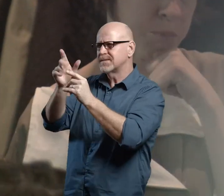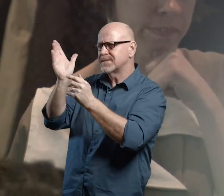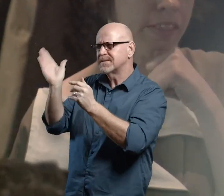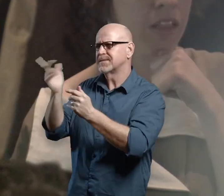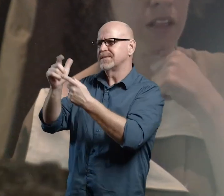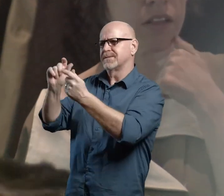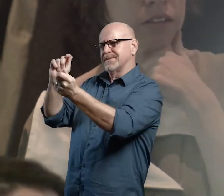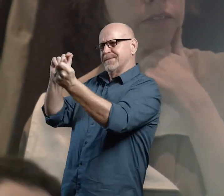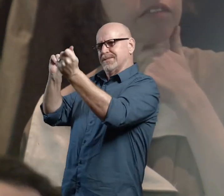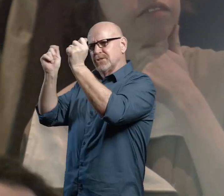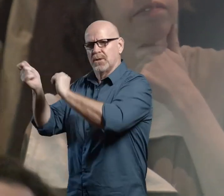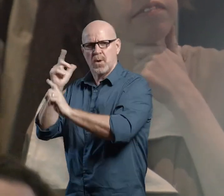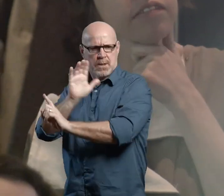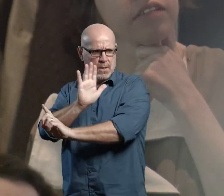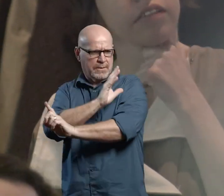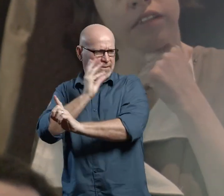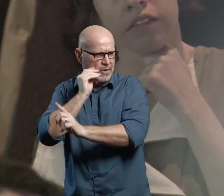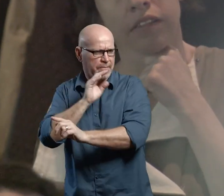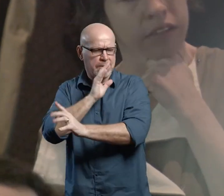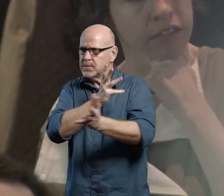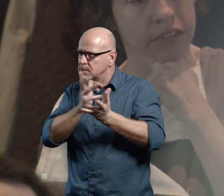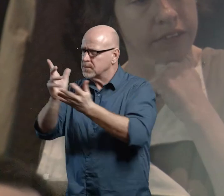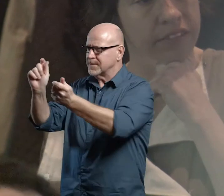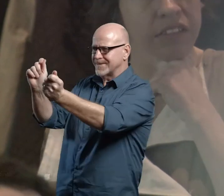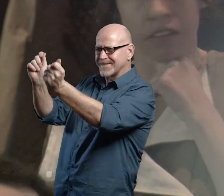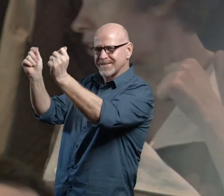Half of the screen is blurred and she gives a thumbs up to someone off-screen